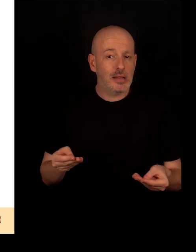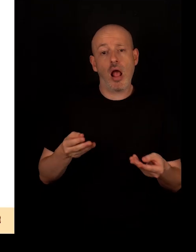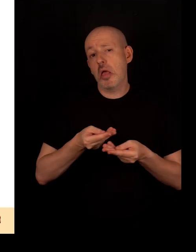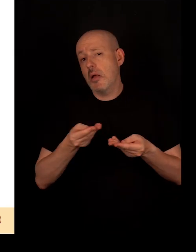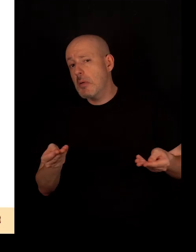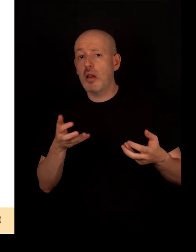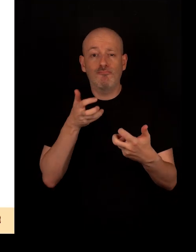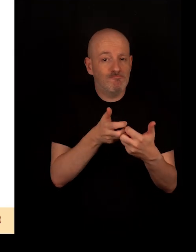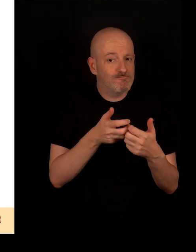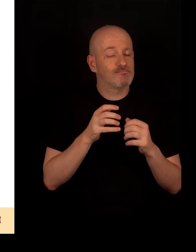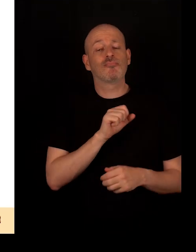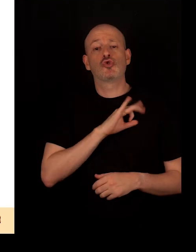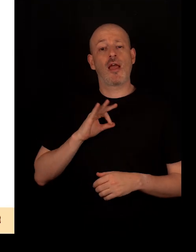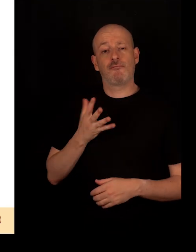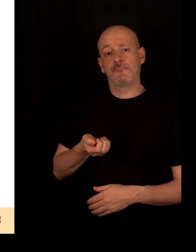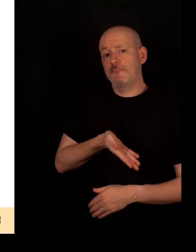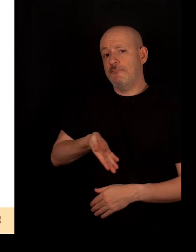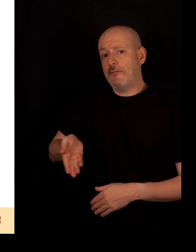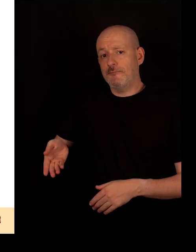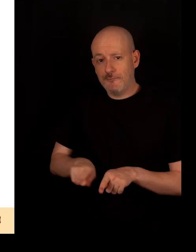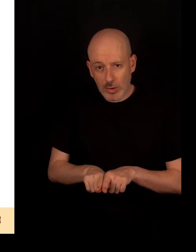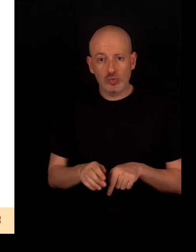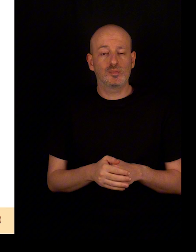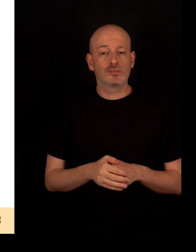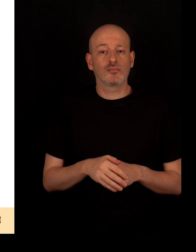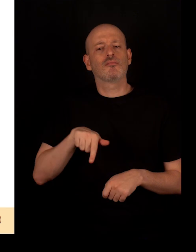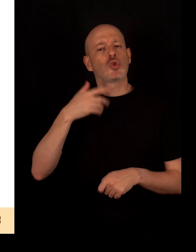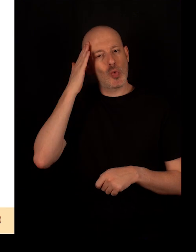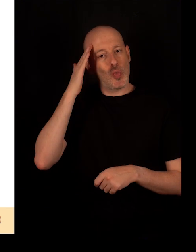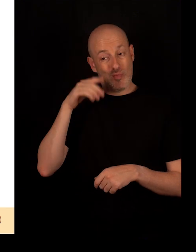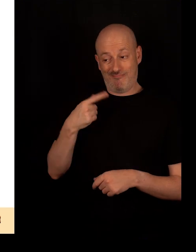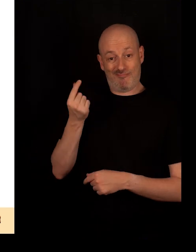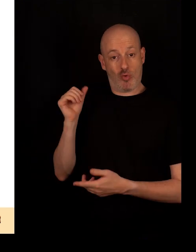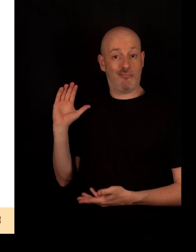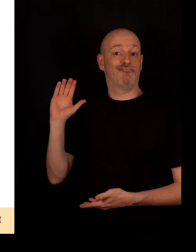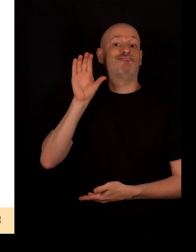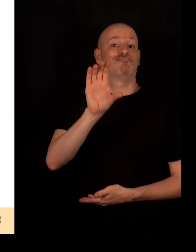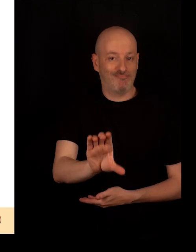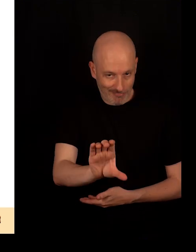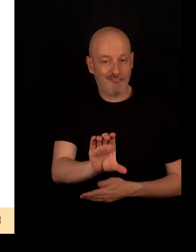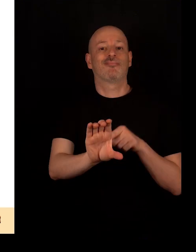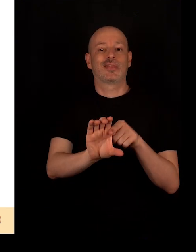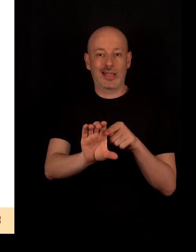if needed, relevant equipment and available staff. We know that we are providing this funding